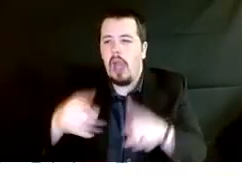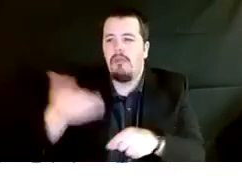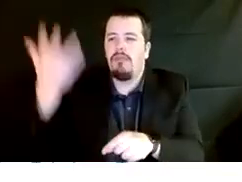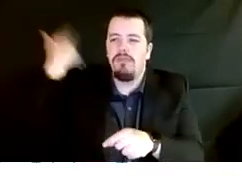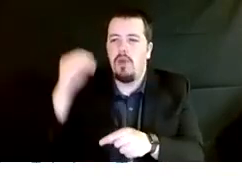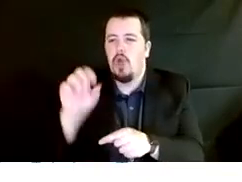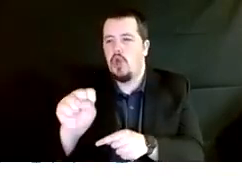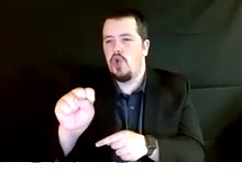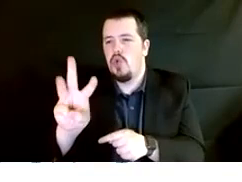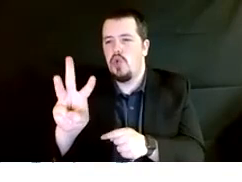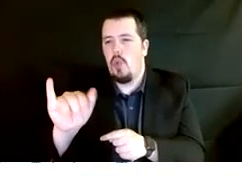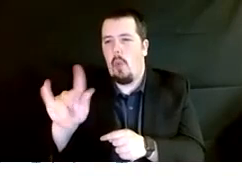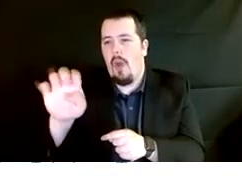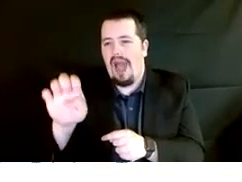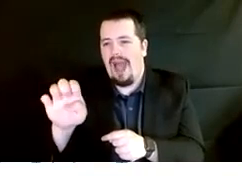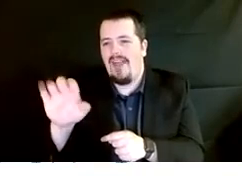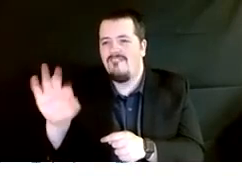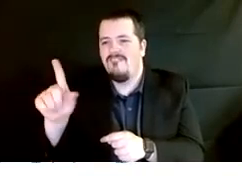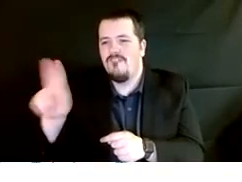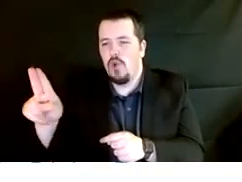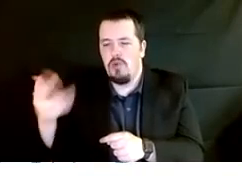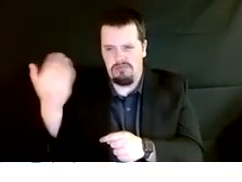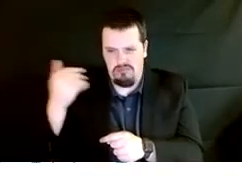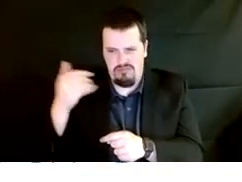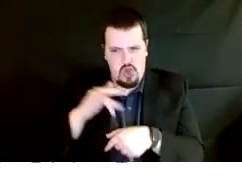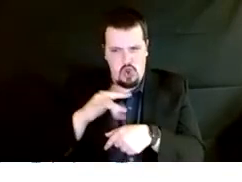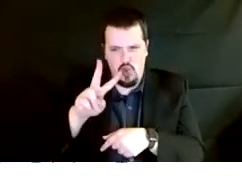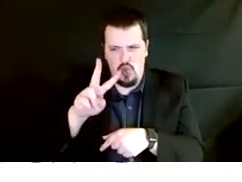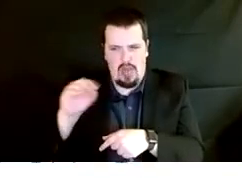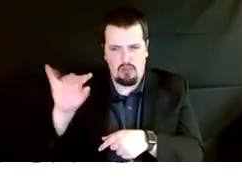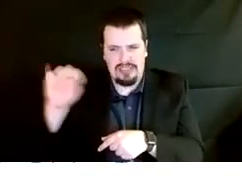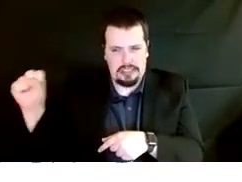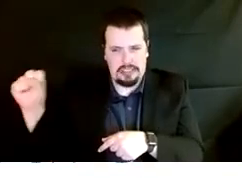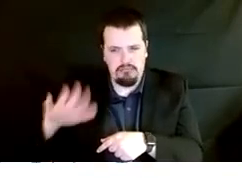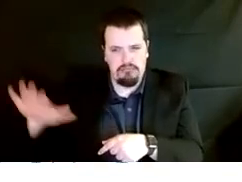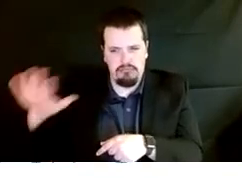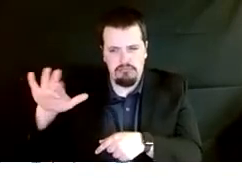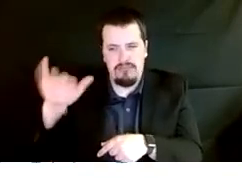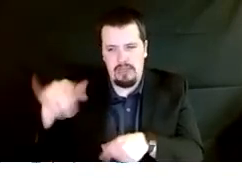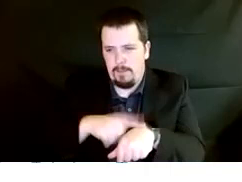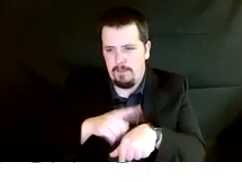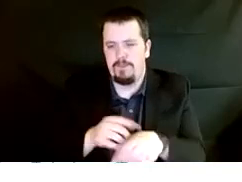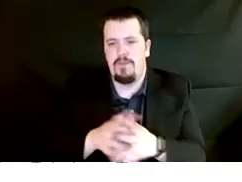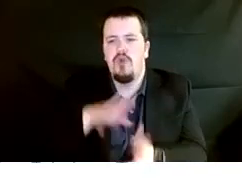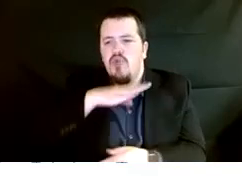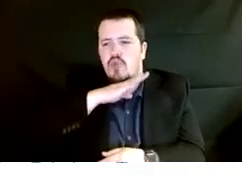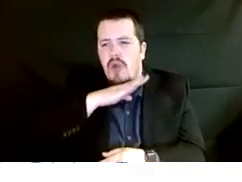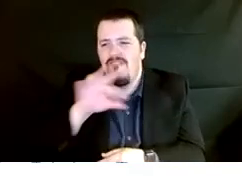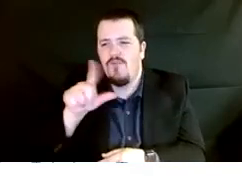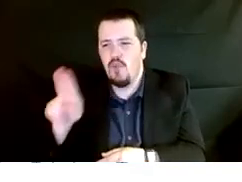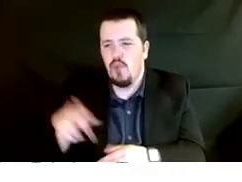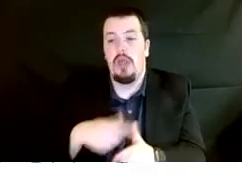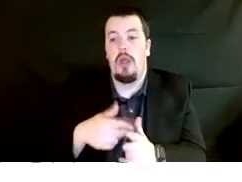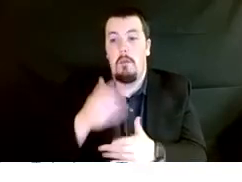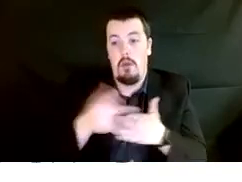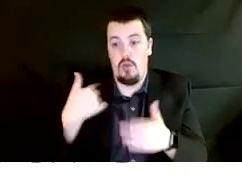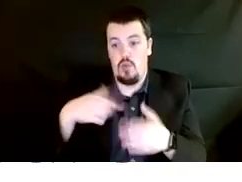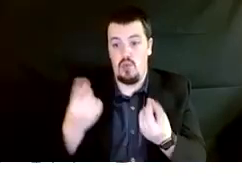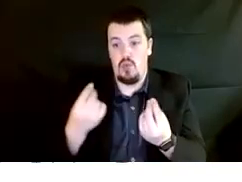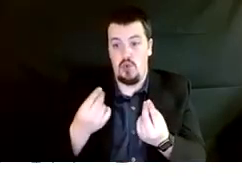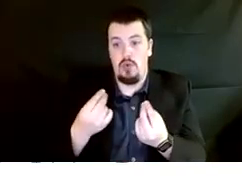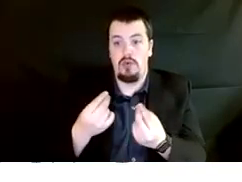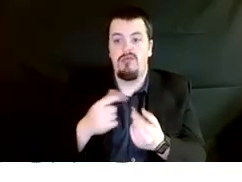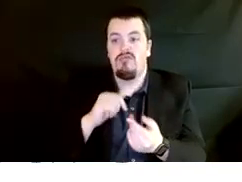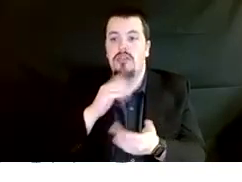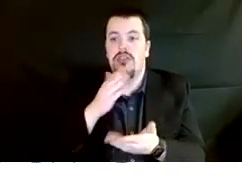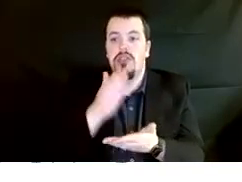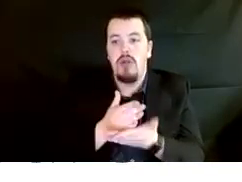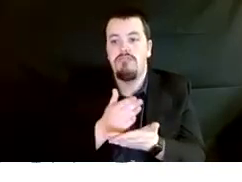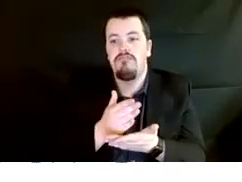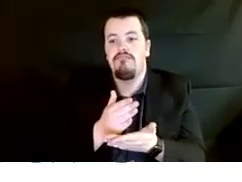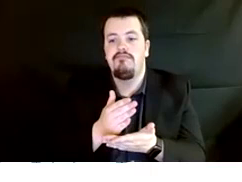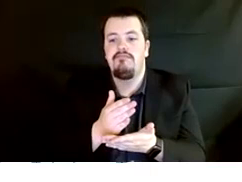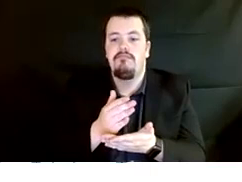the late um early 2000s um and so part of what we were doing was to untangle that and then to